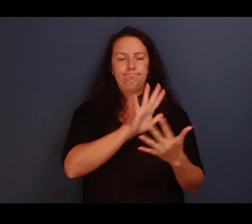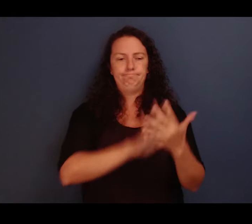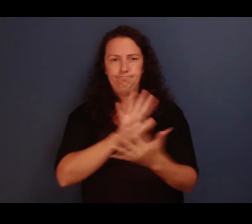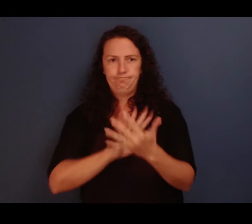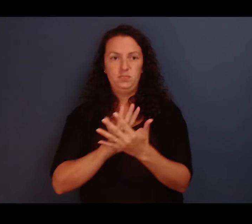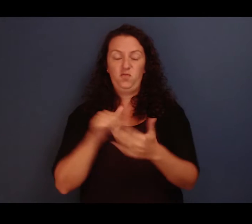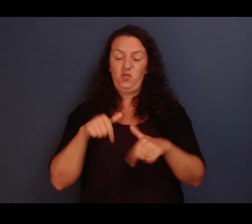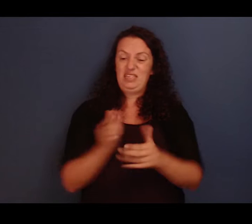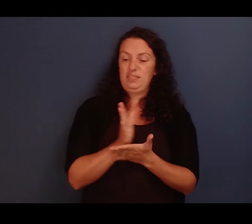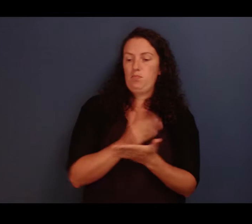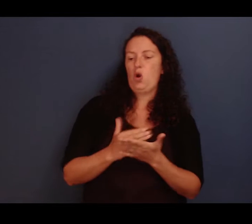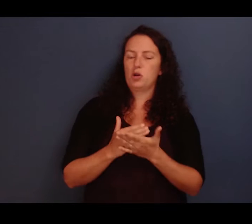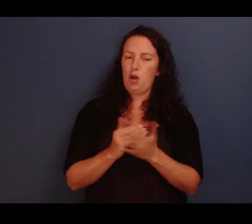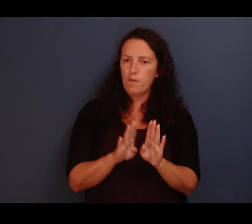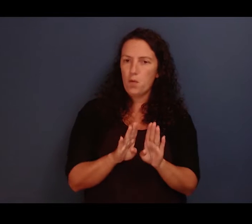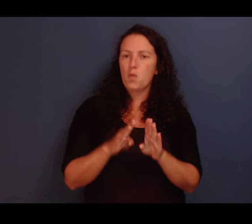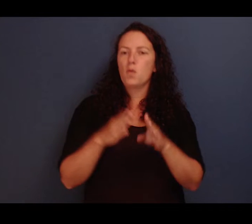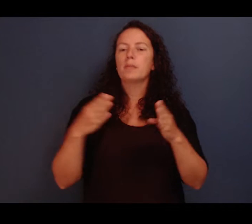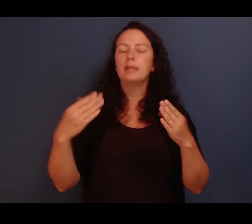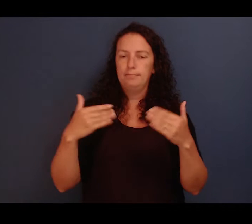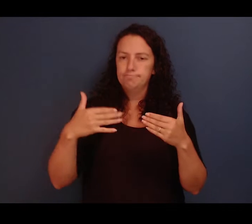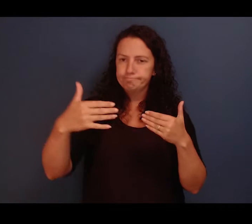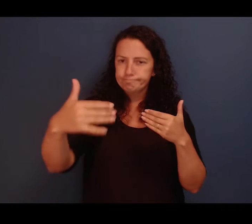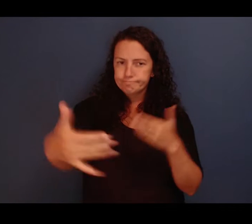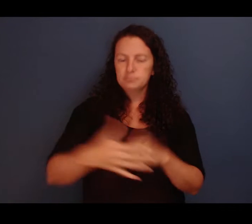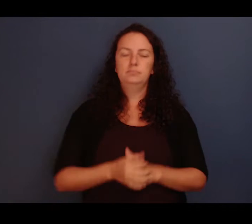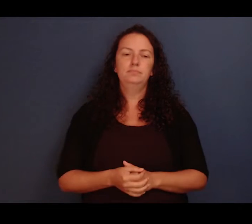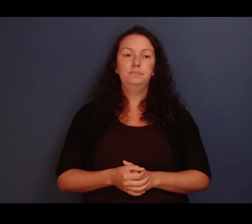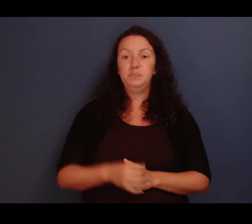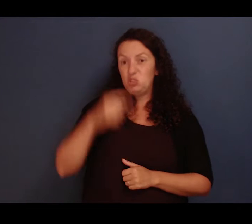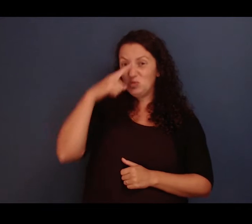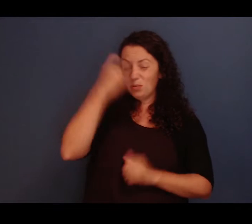in this phase of sustained reopening. We spent a great deal of time this summer further developing